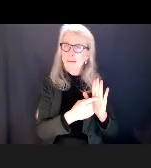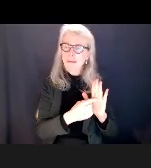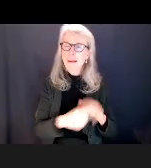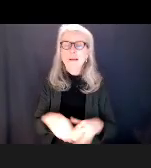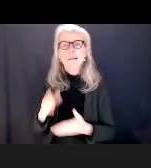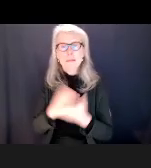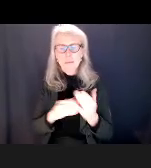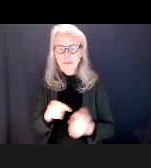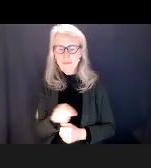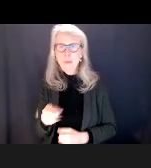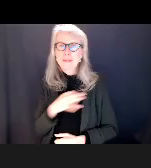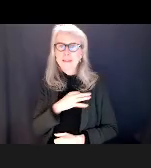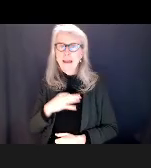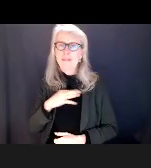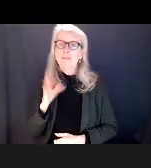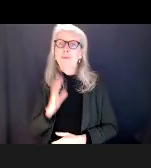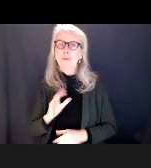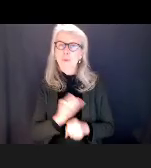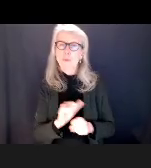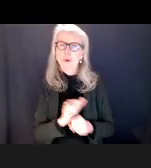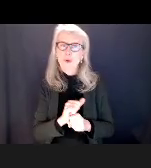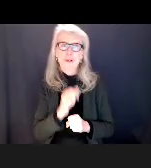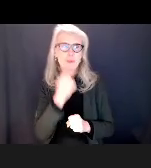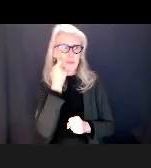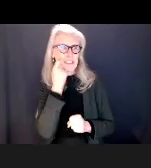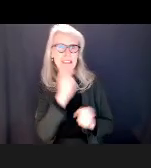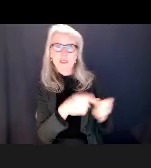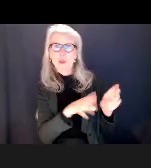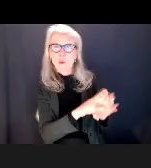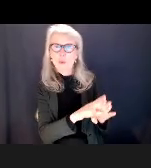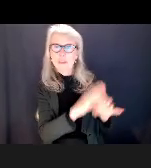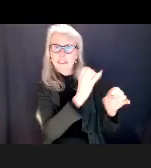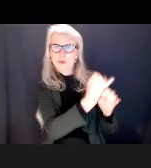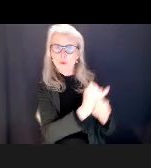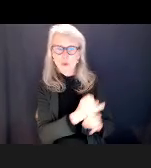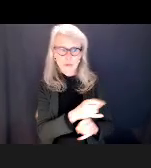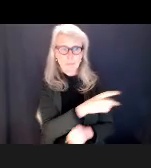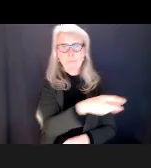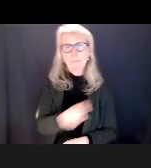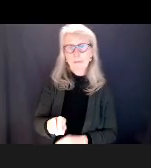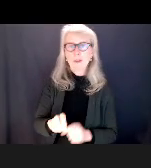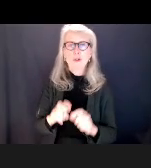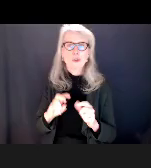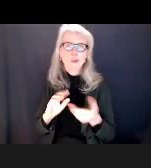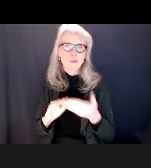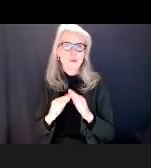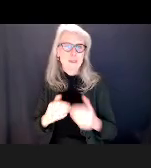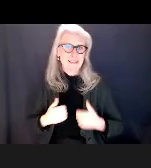work at now in only recently-closed institutions, and community living,